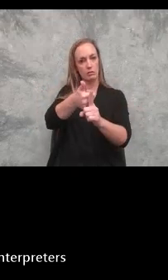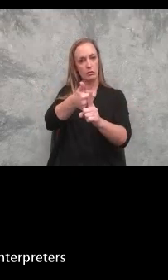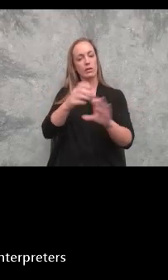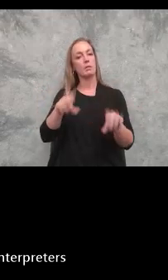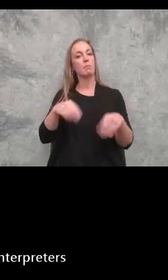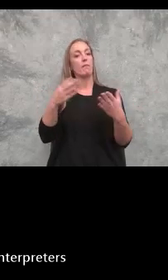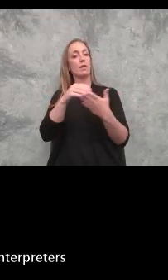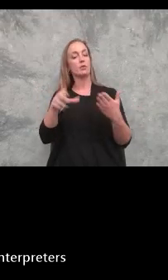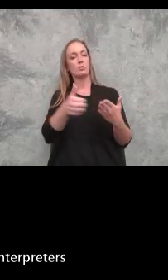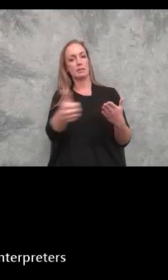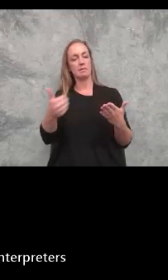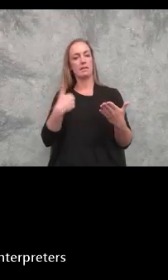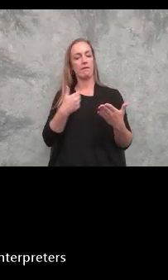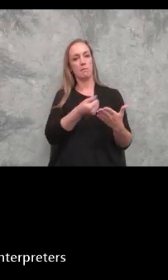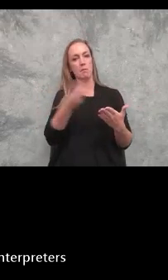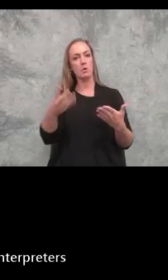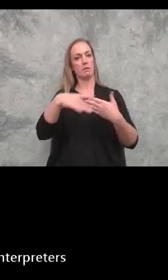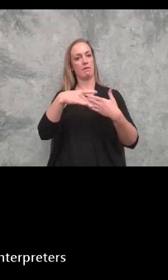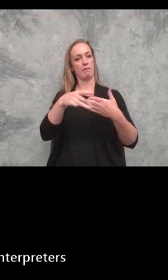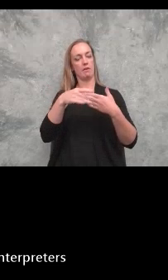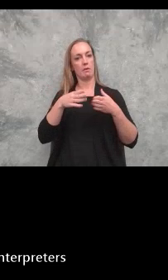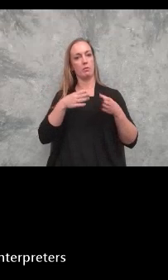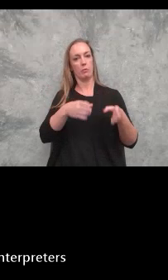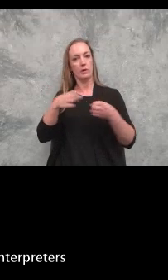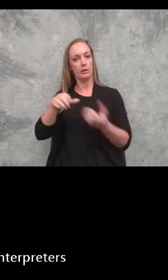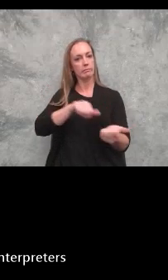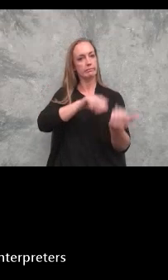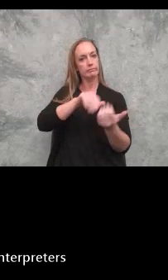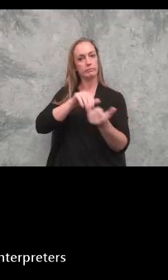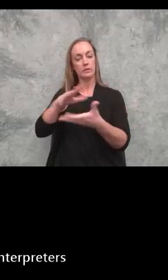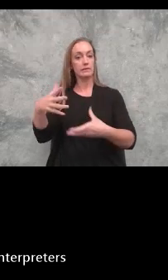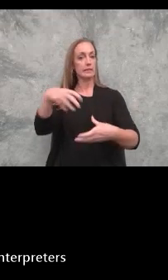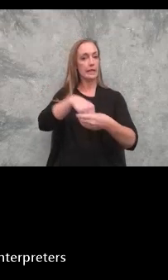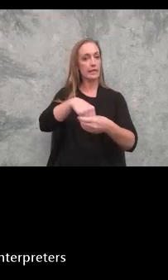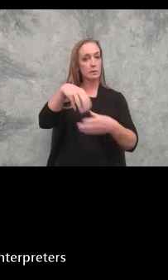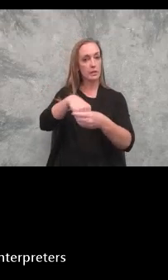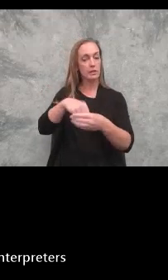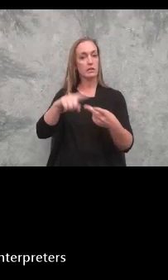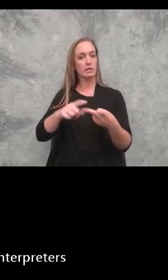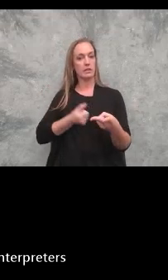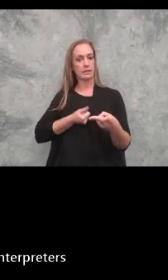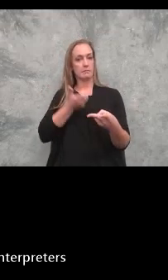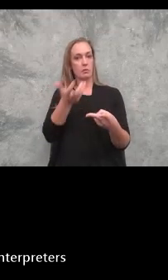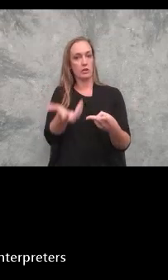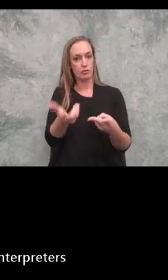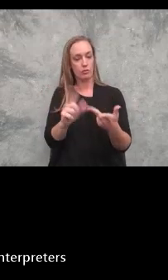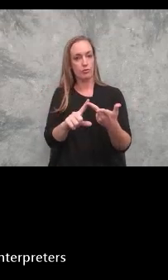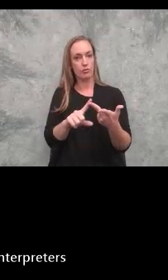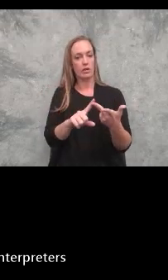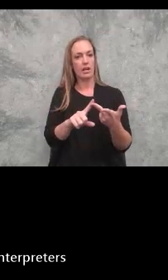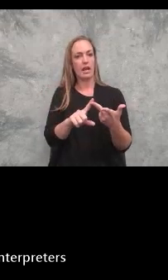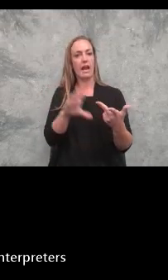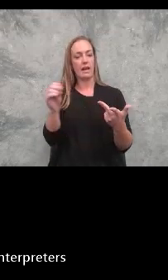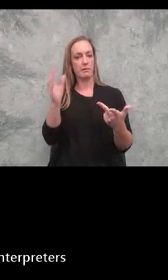with multiple and flexible means and methods of engagement, expression and representation.